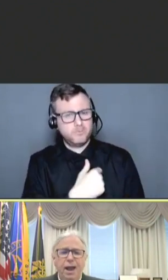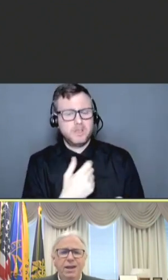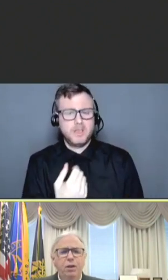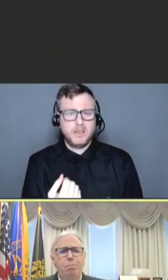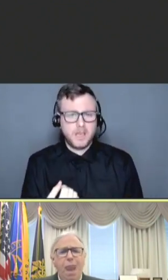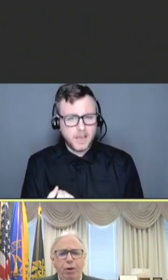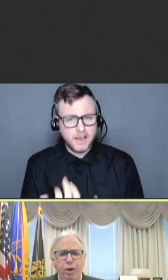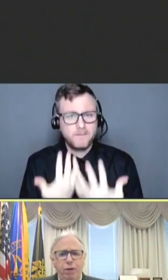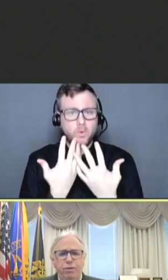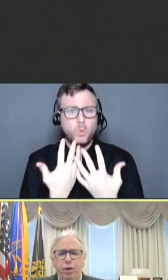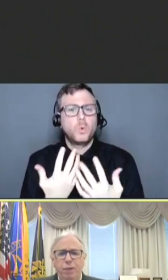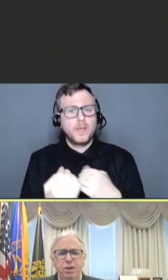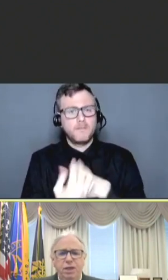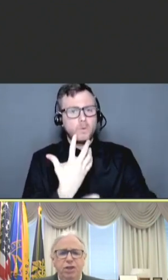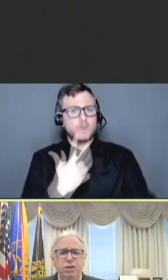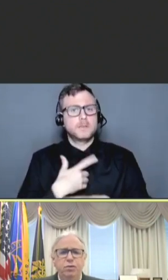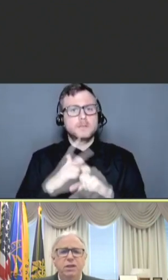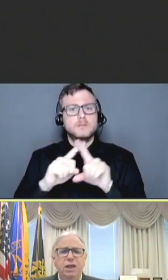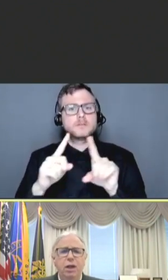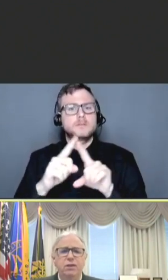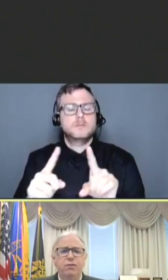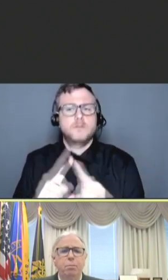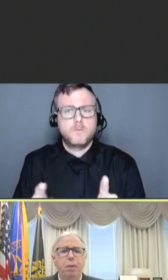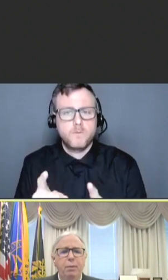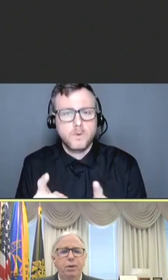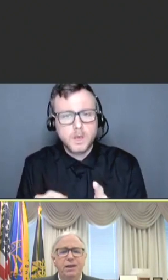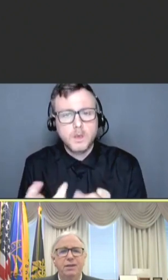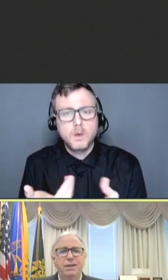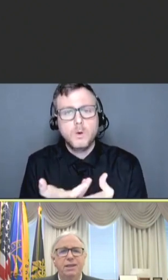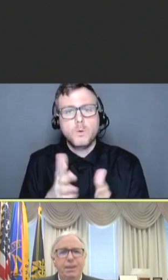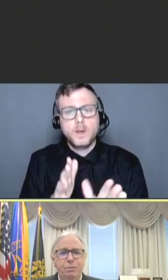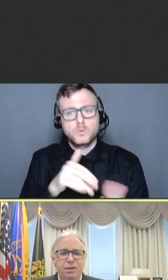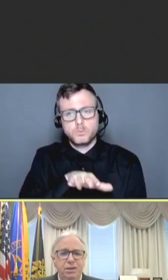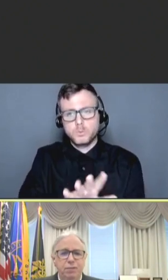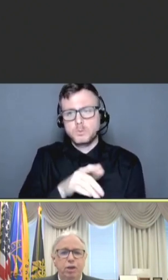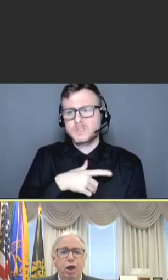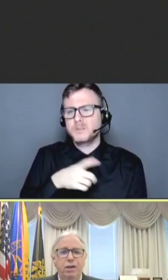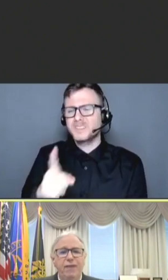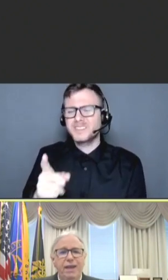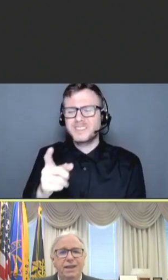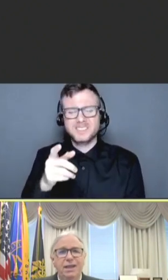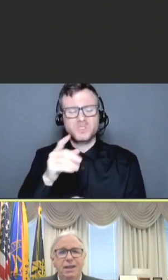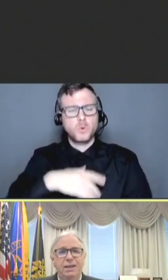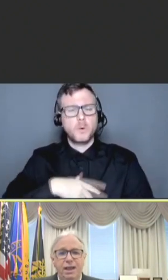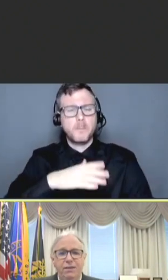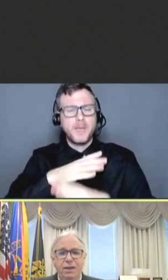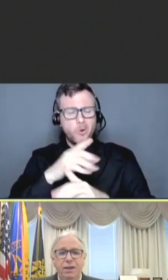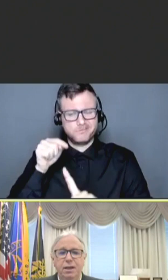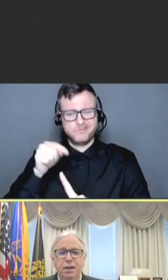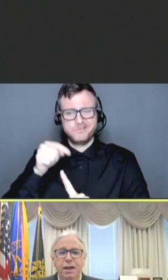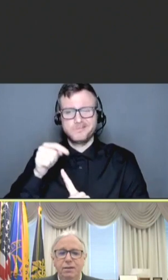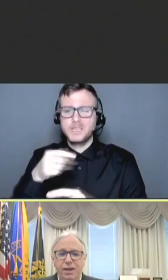Another barrier for immunizations results from public skepticism regarding vaccine safety and